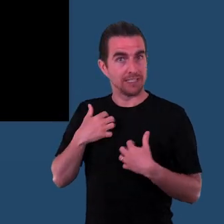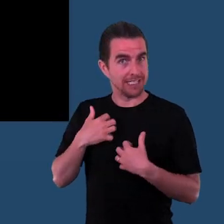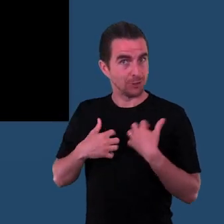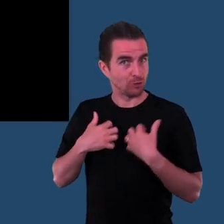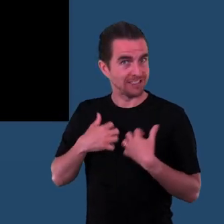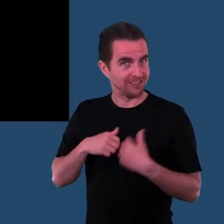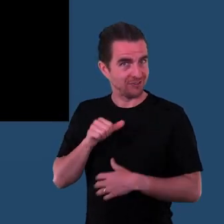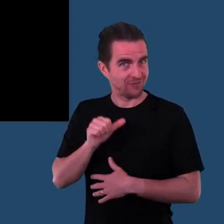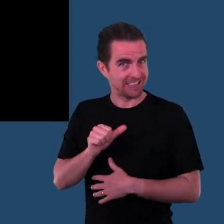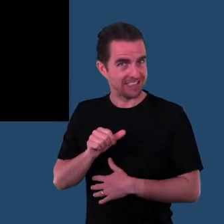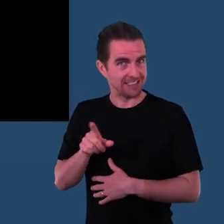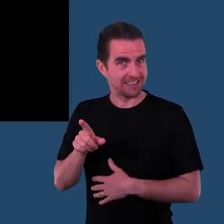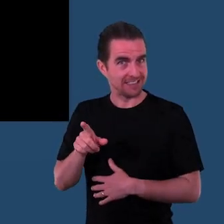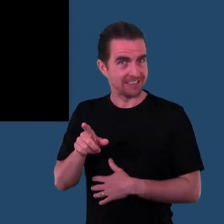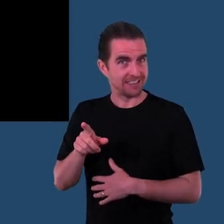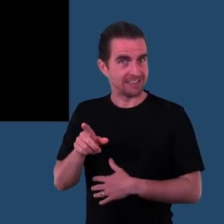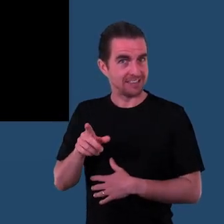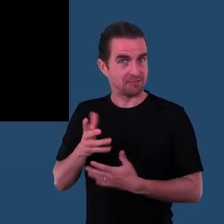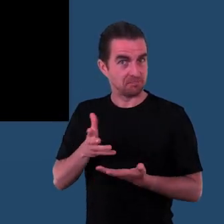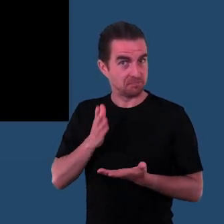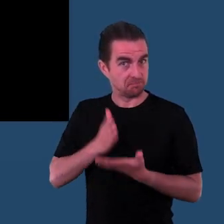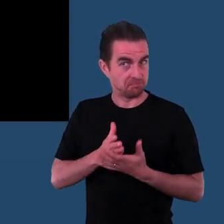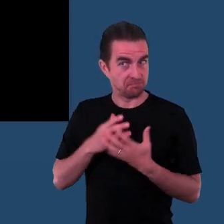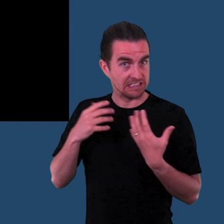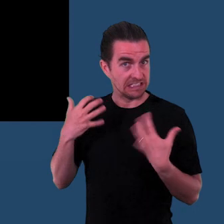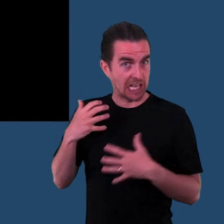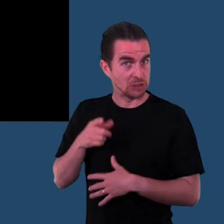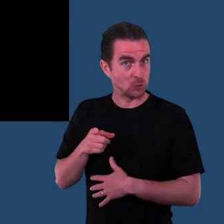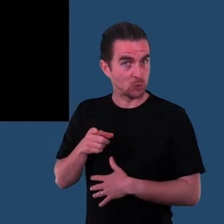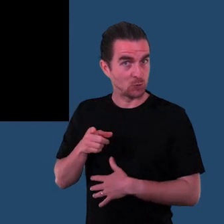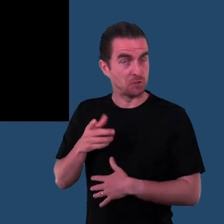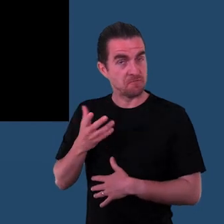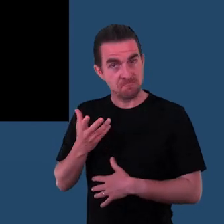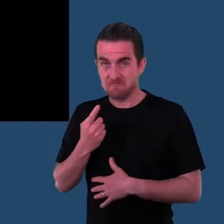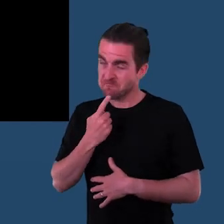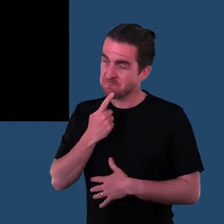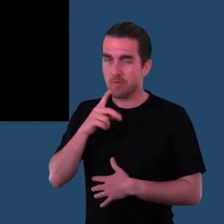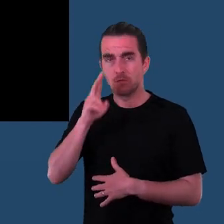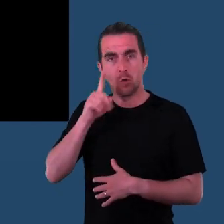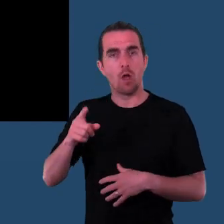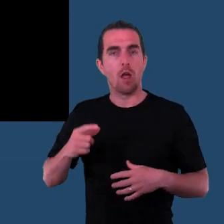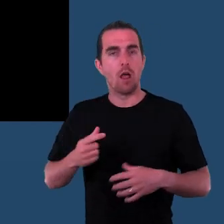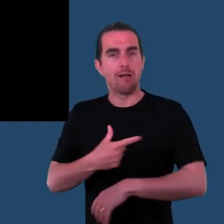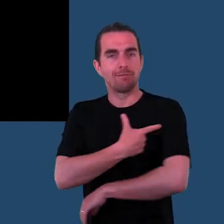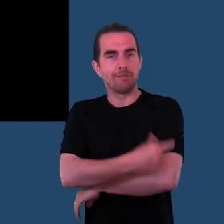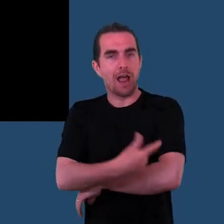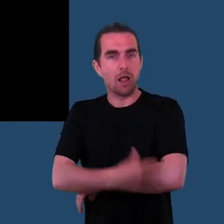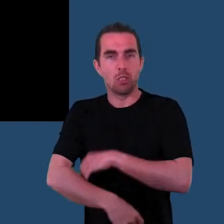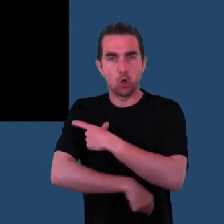It's an interesting one, isn't it? It is interesting. Think about those features,